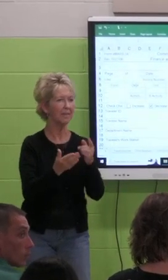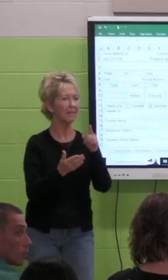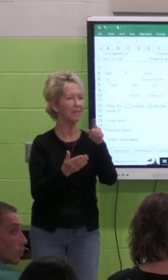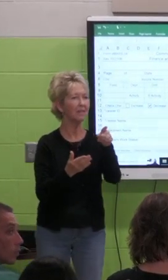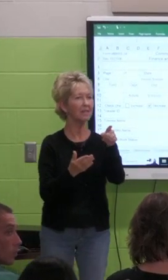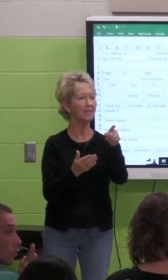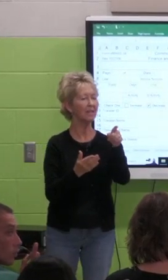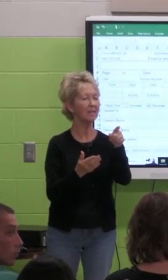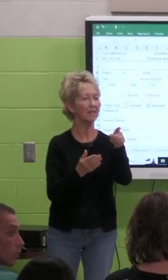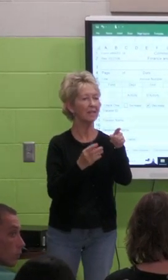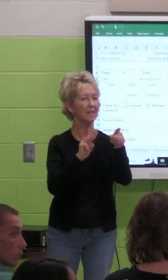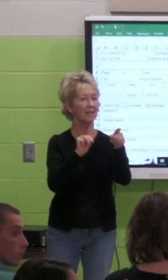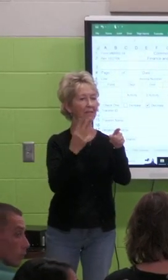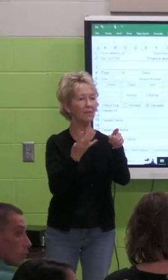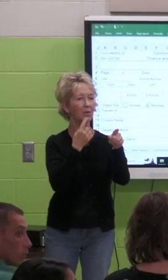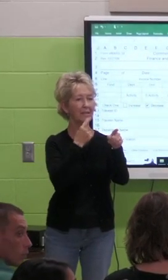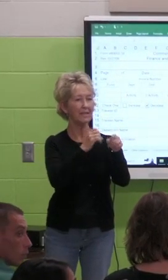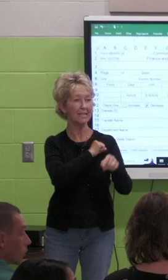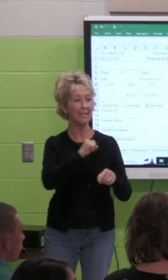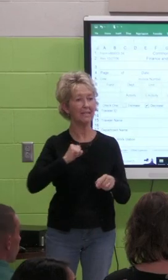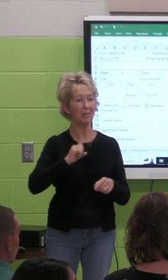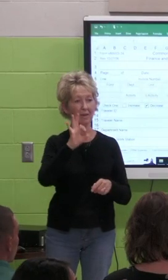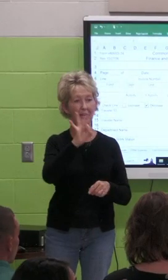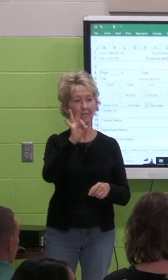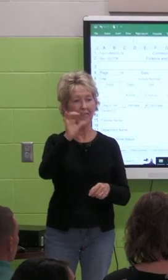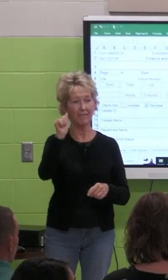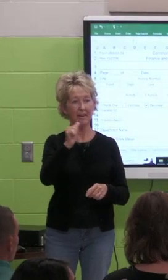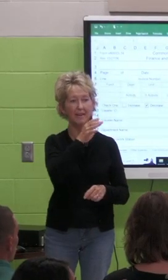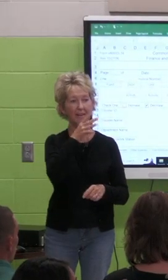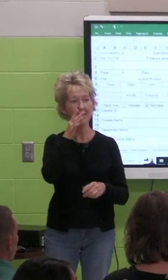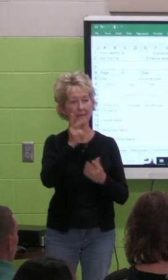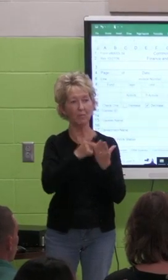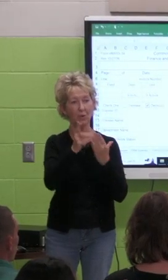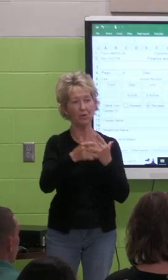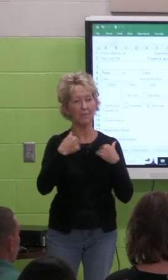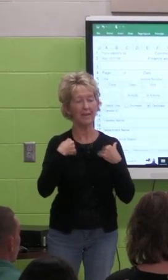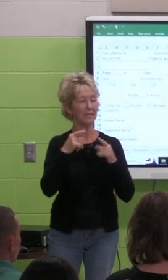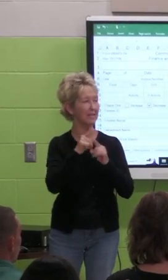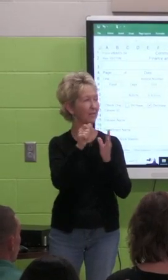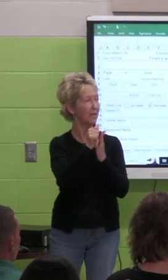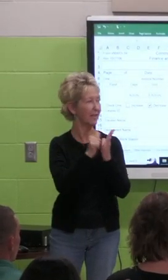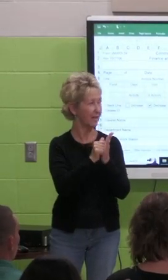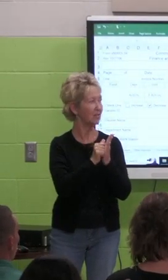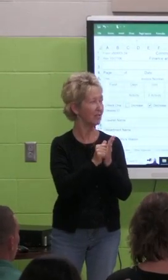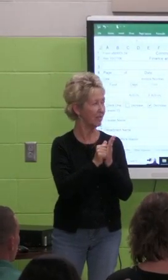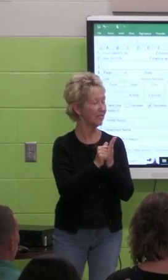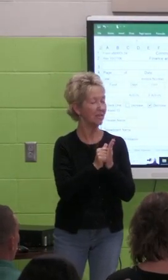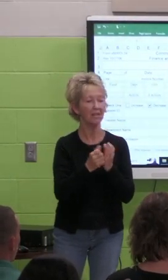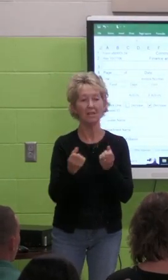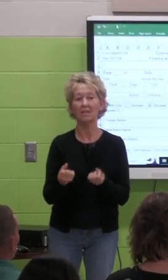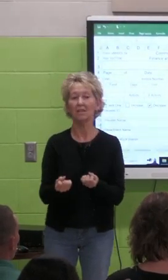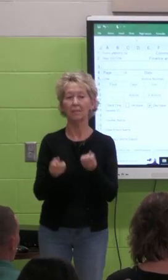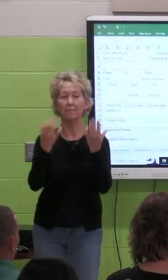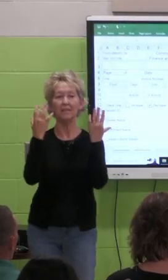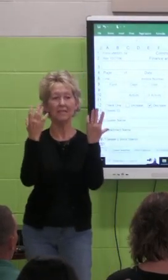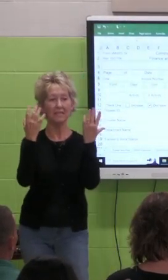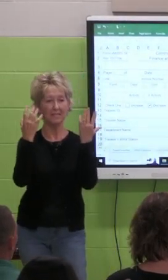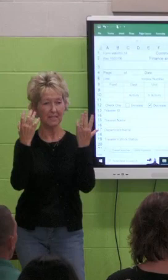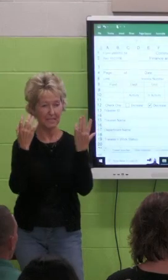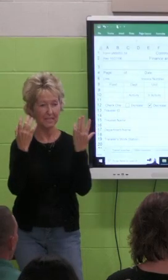here but FFA program has some different accounts. okay so there's a lot there's a lot of um and I'm